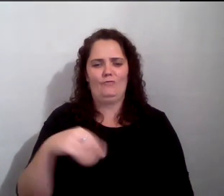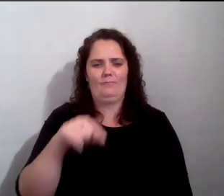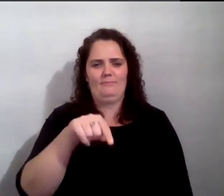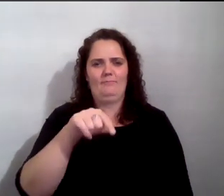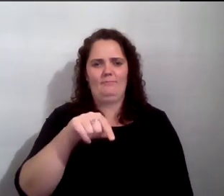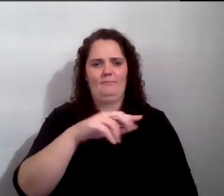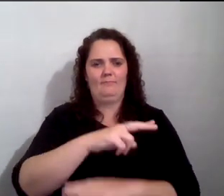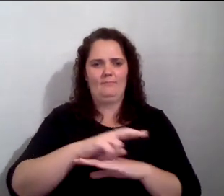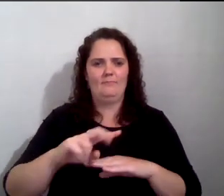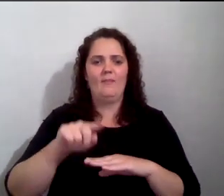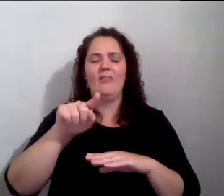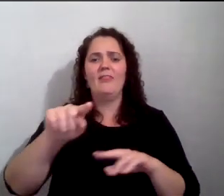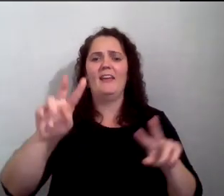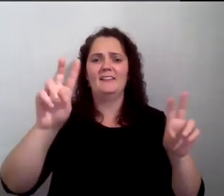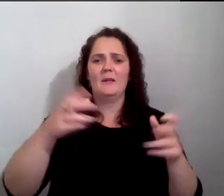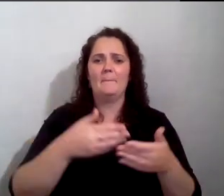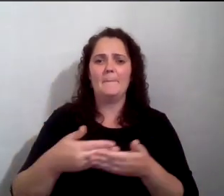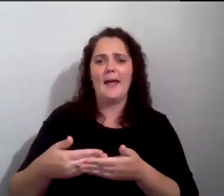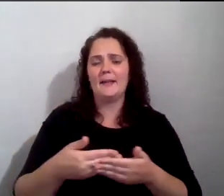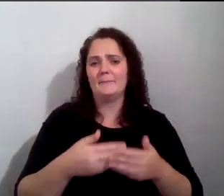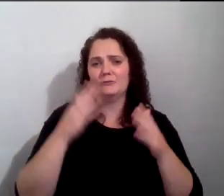of particular participants? So this work is called